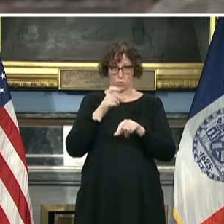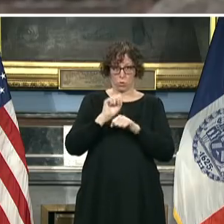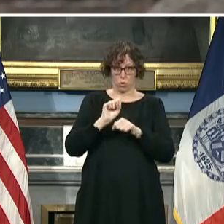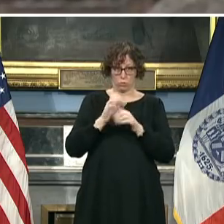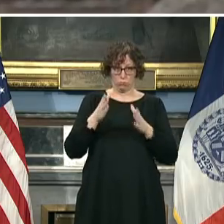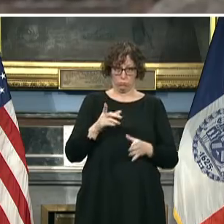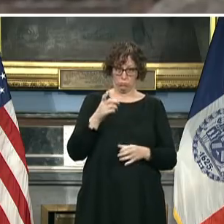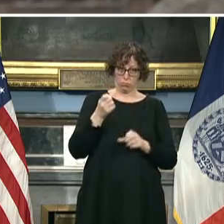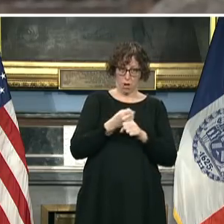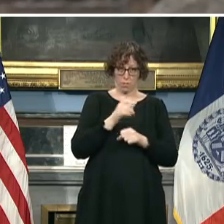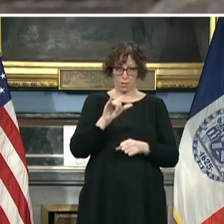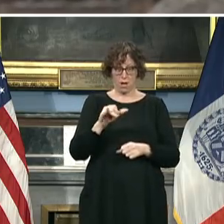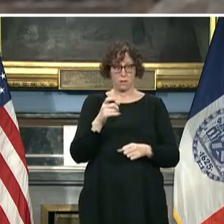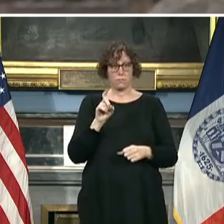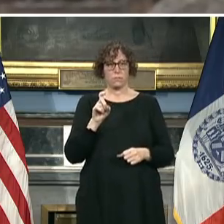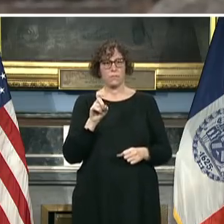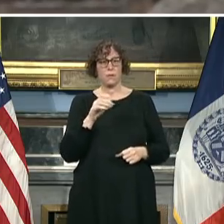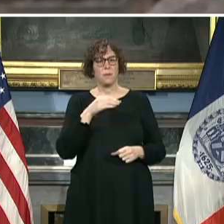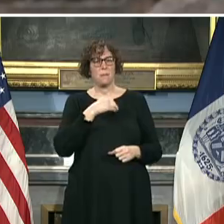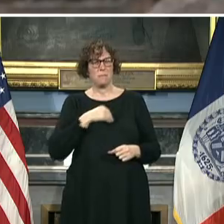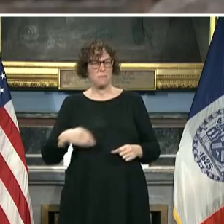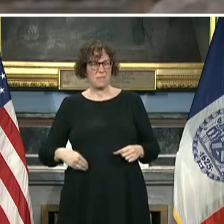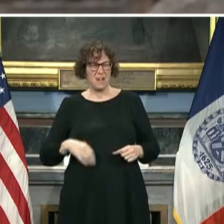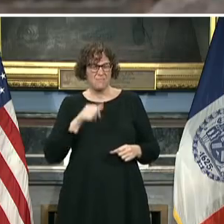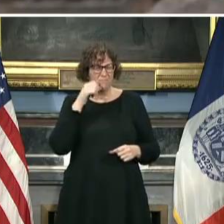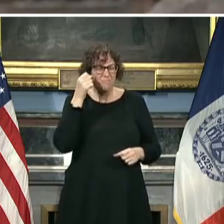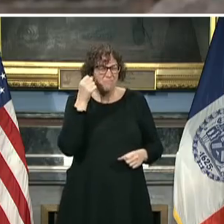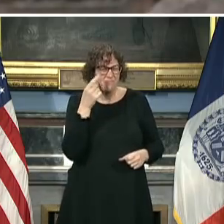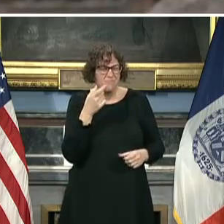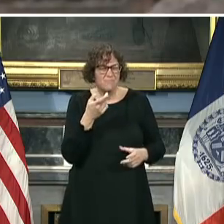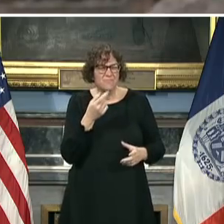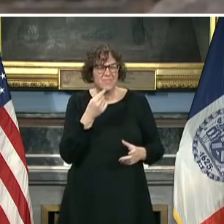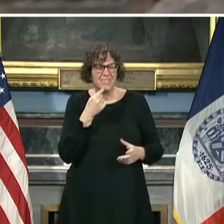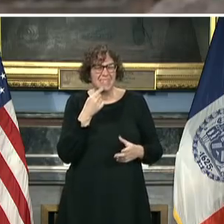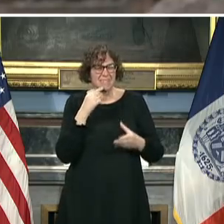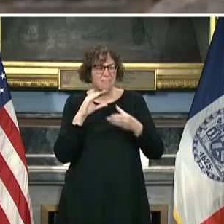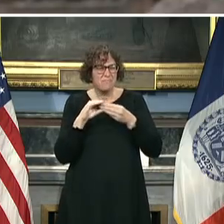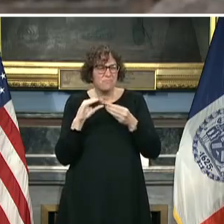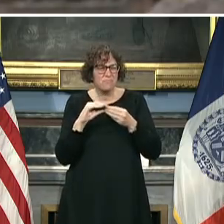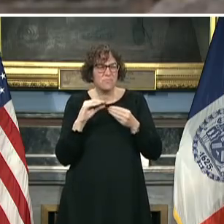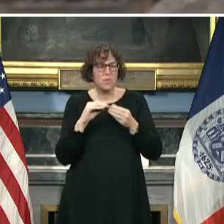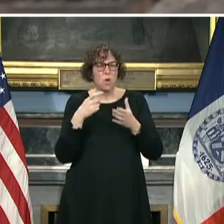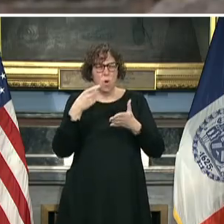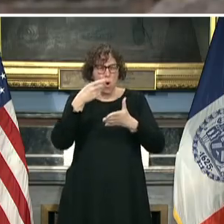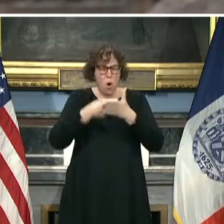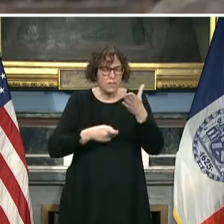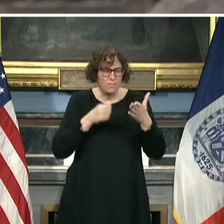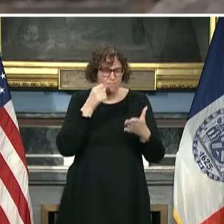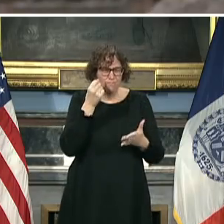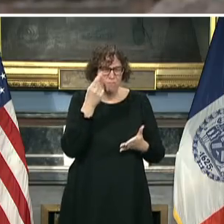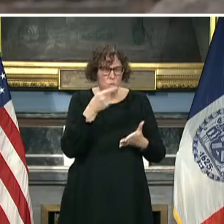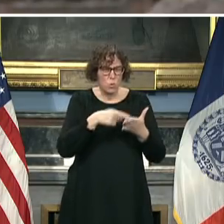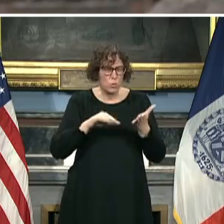THAT EXACTLY WORK? I DON'T KNOW. WHEN YOU SAY THAT PHRASEAN, D I KNOW SHE'S NOT